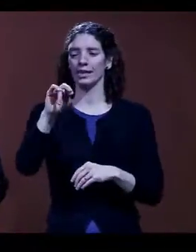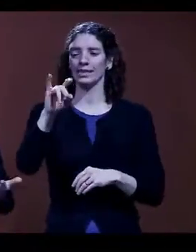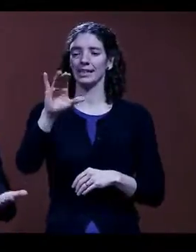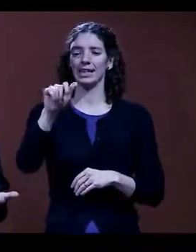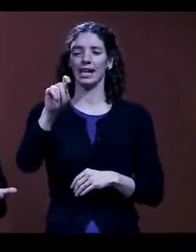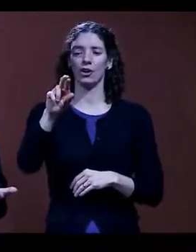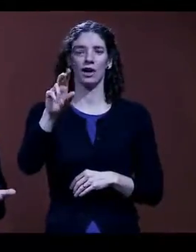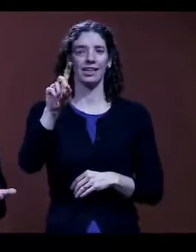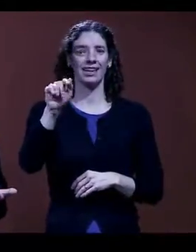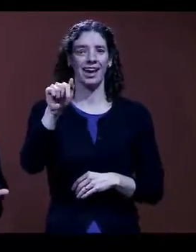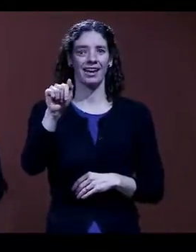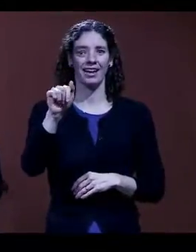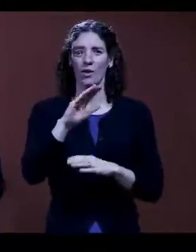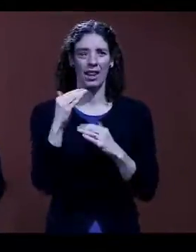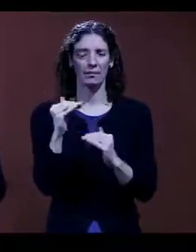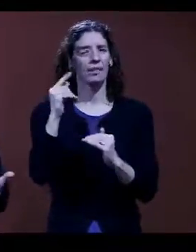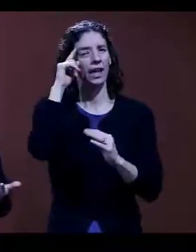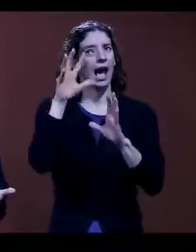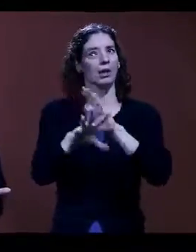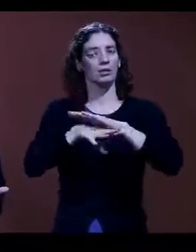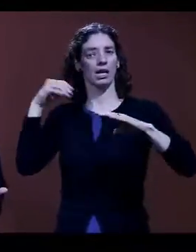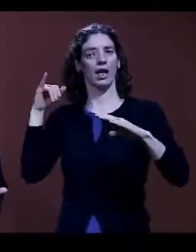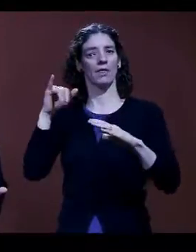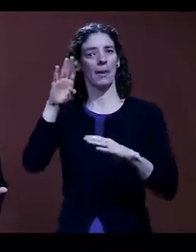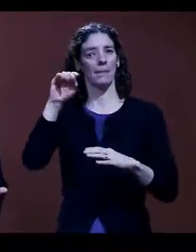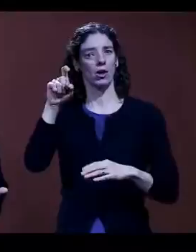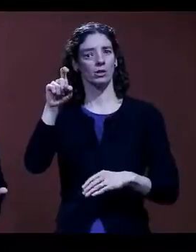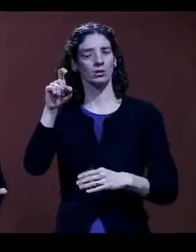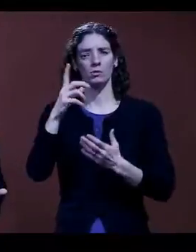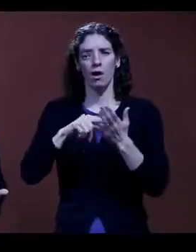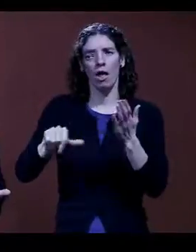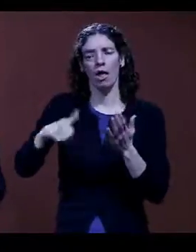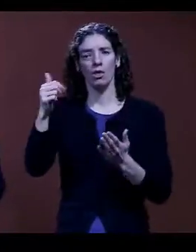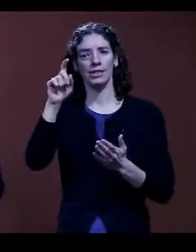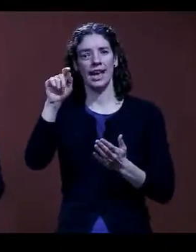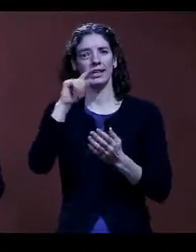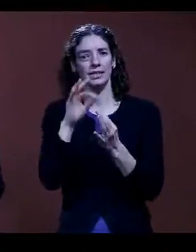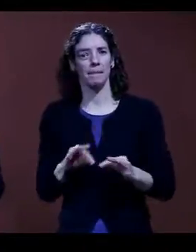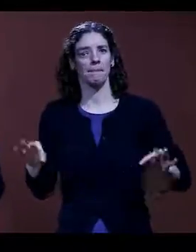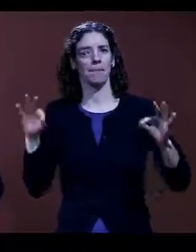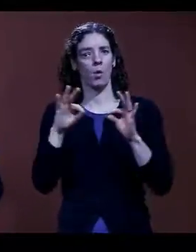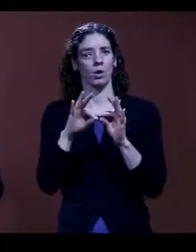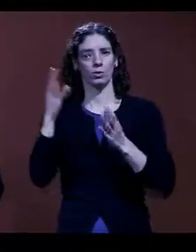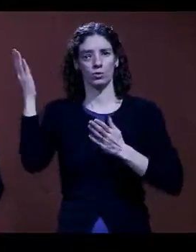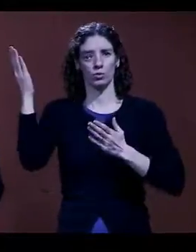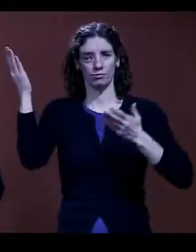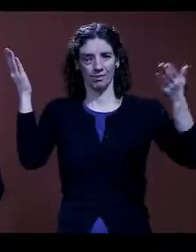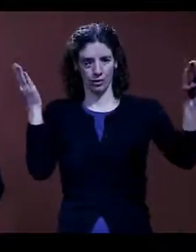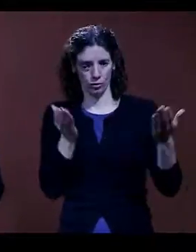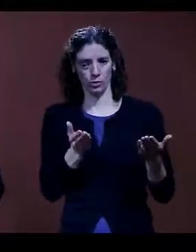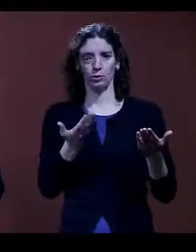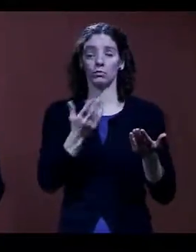Get outside of the box. What other data is important to contributing to outcomes? Attendance data is important.